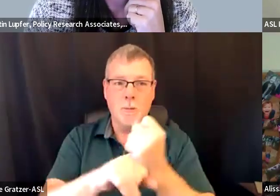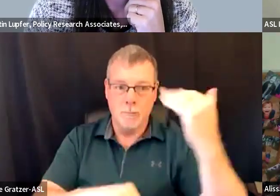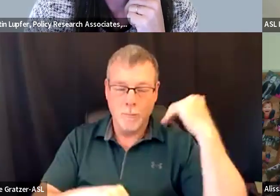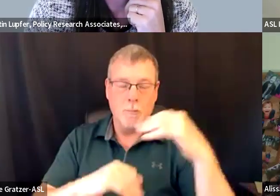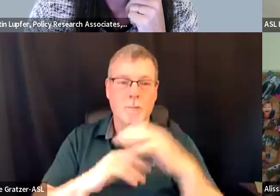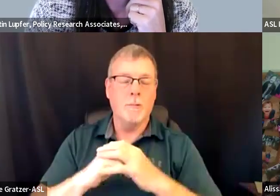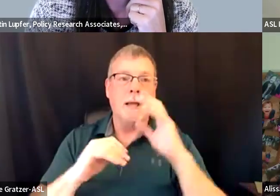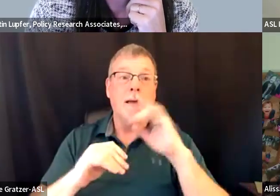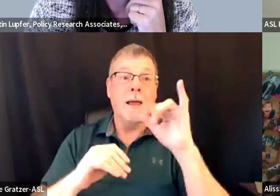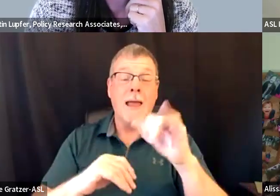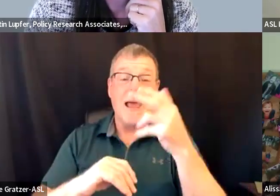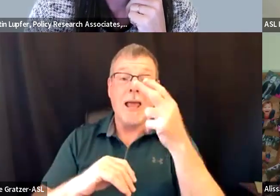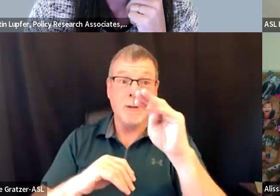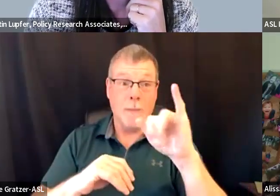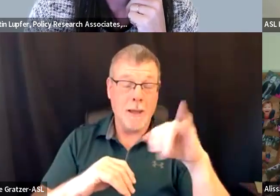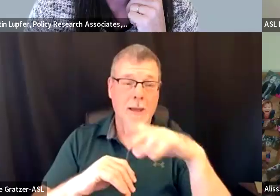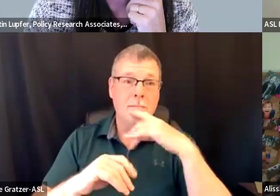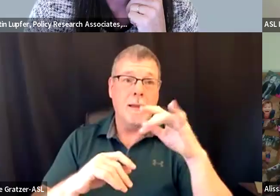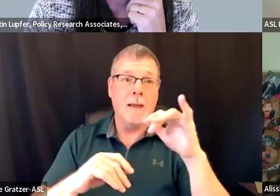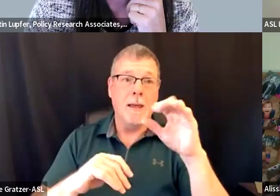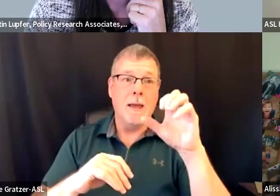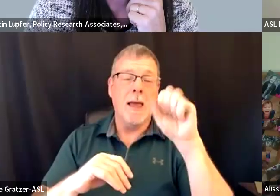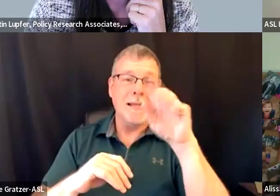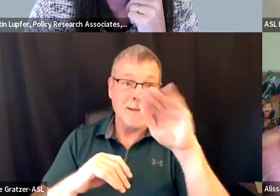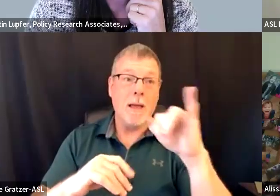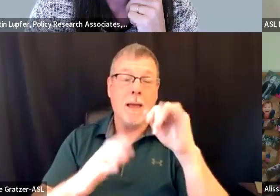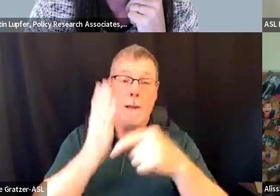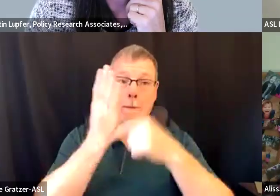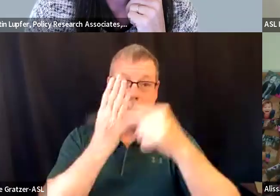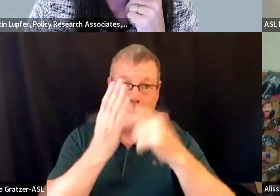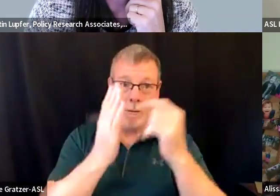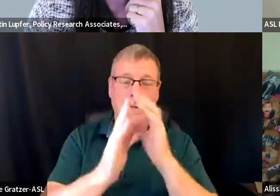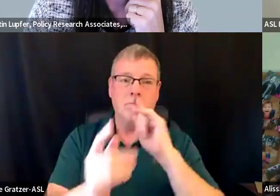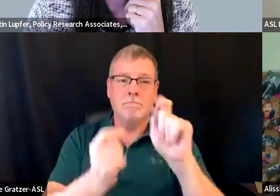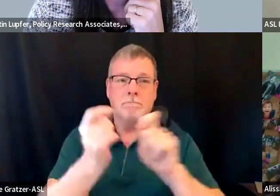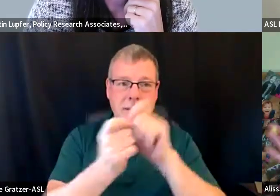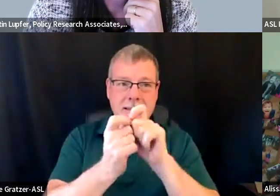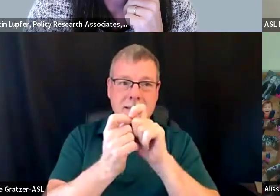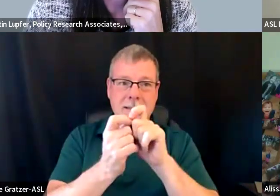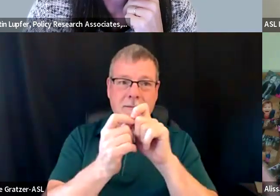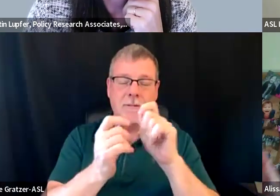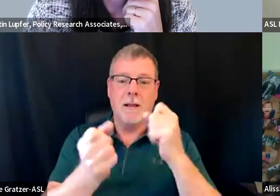But the PATH HMIS program manual, so the specific manual that supports PATH,